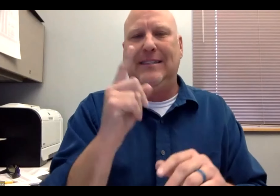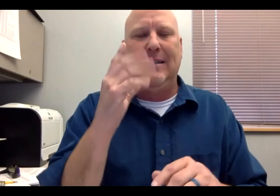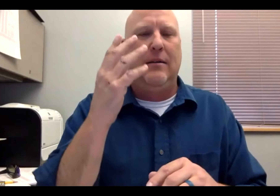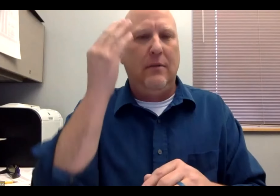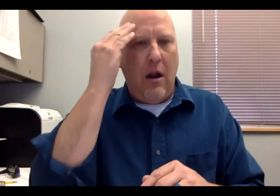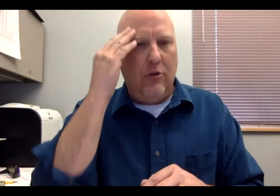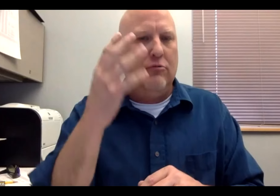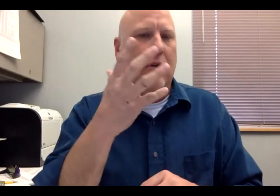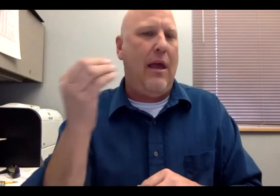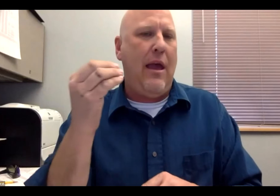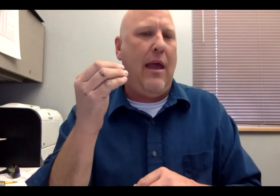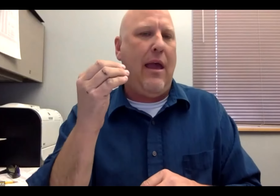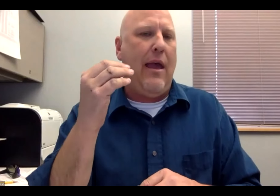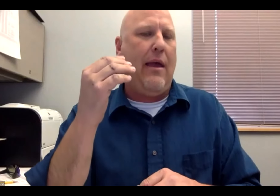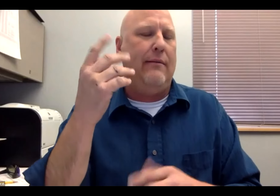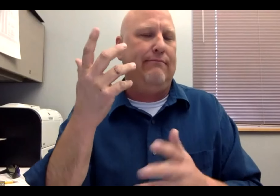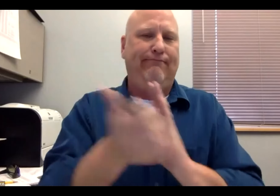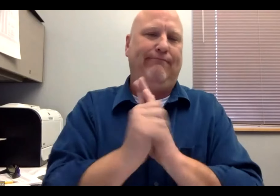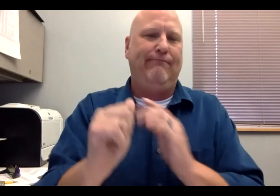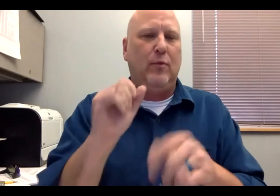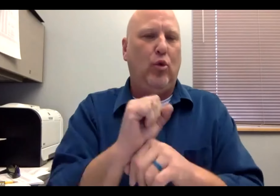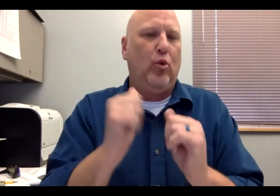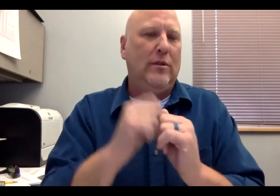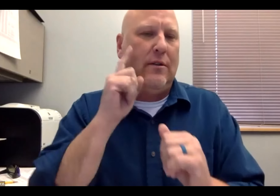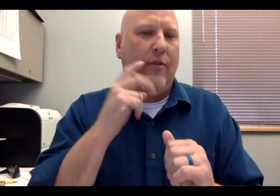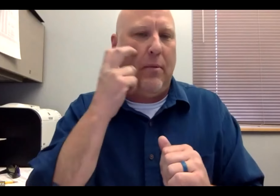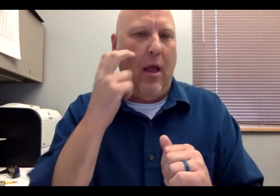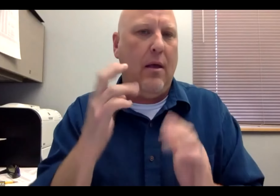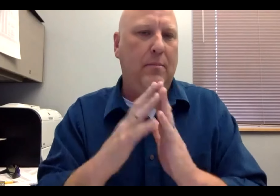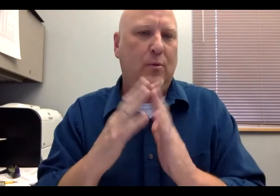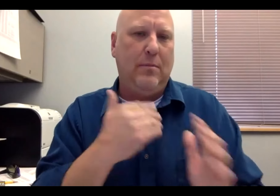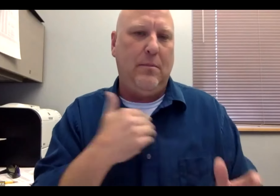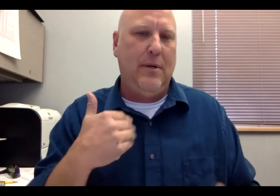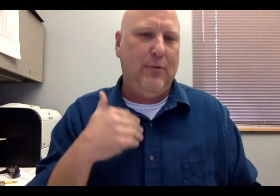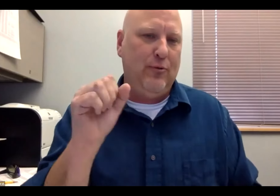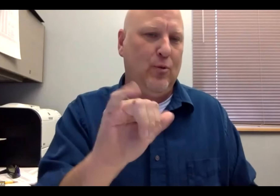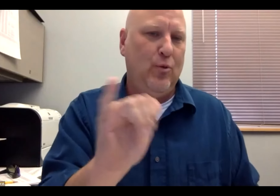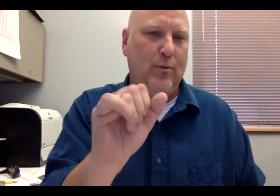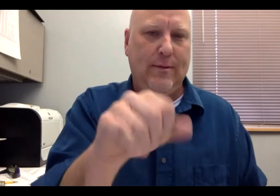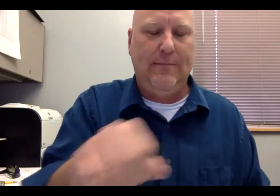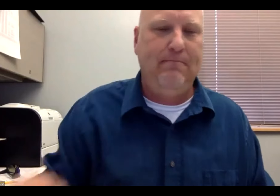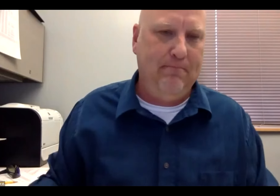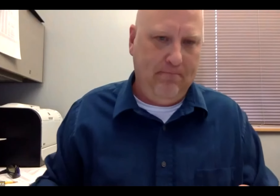we'll get our preferred skills list and knowledge and work with Deaf/blind, the Deaf/blind community